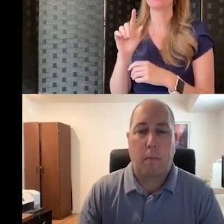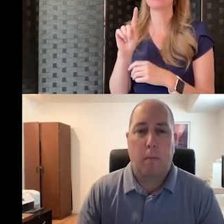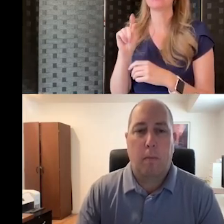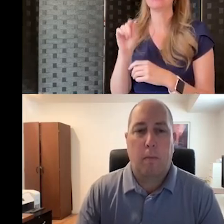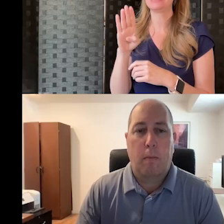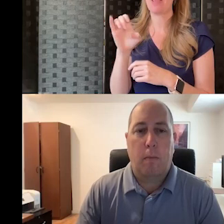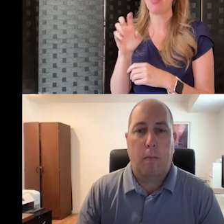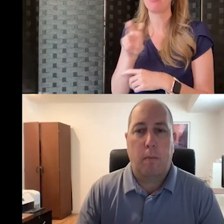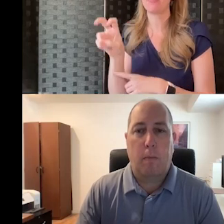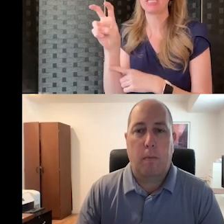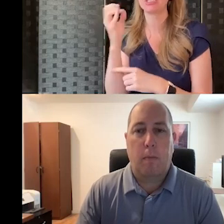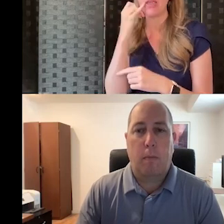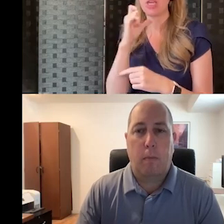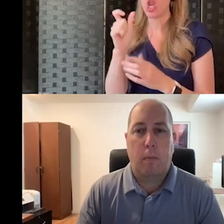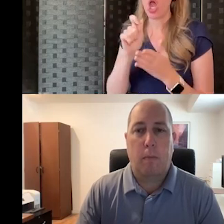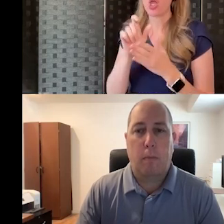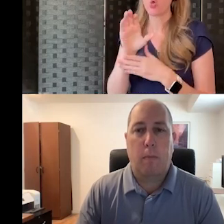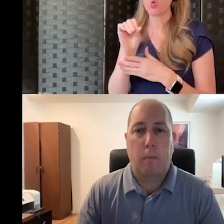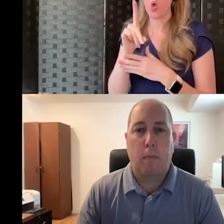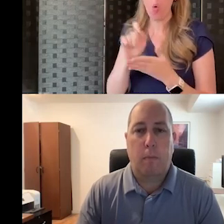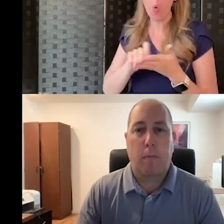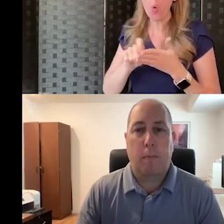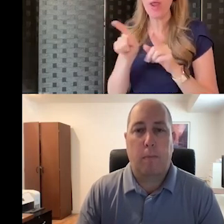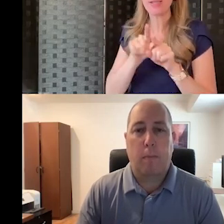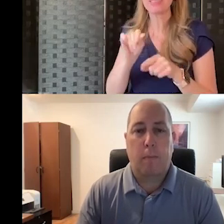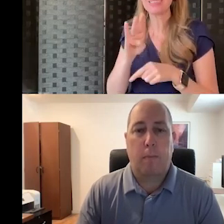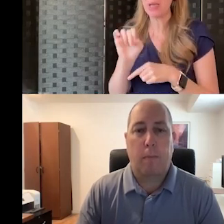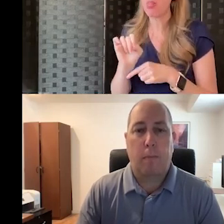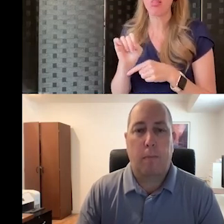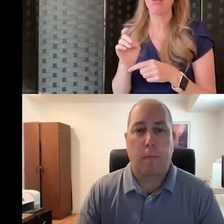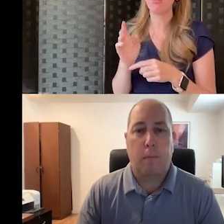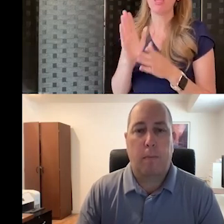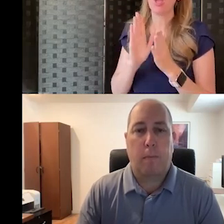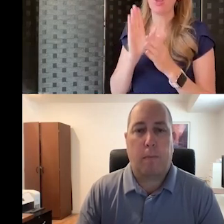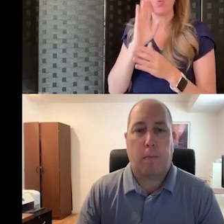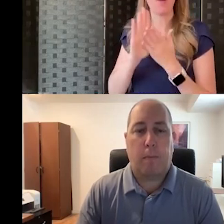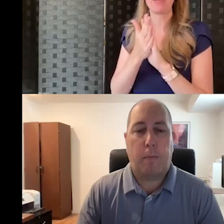and if it wasn't coded up as a table under the hood, the complexities are compounded there and